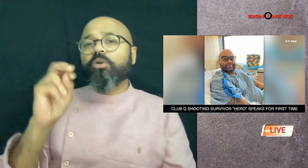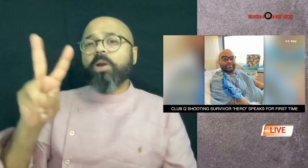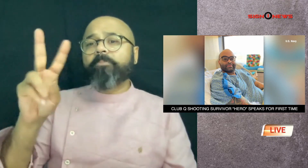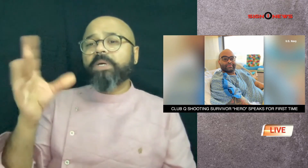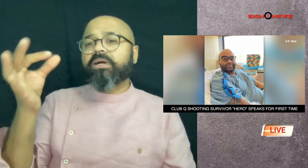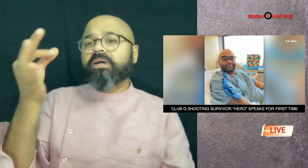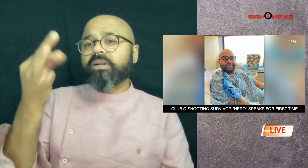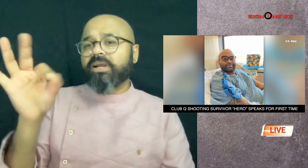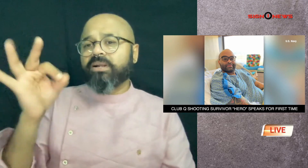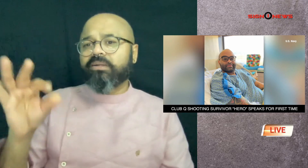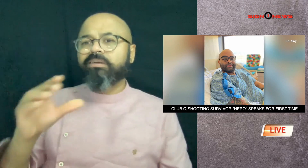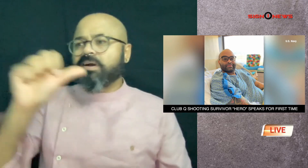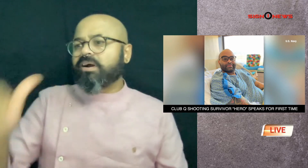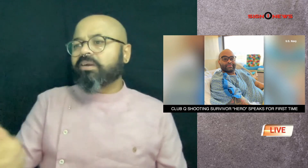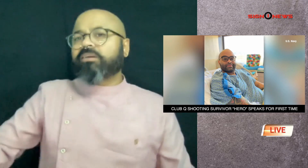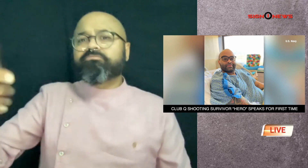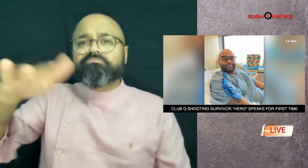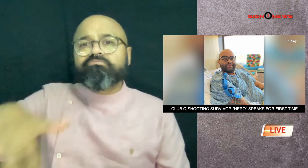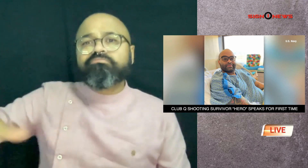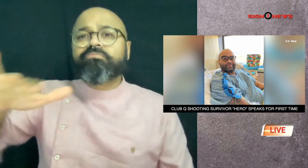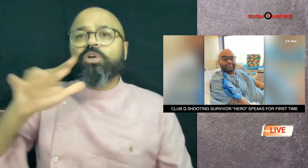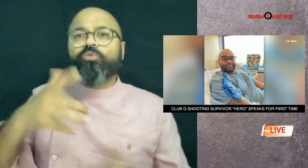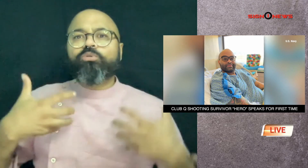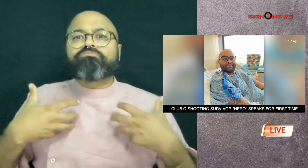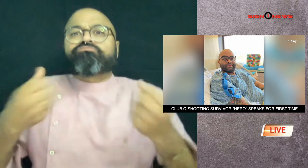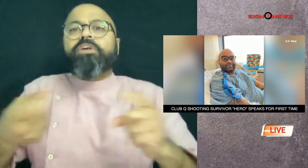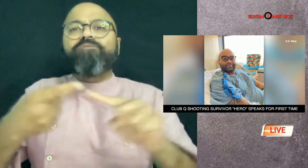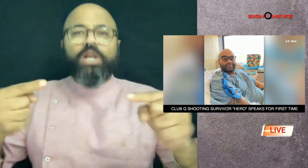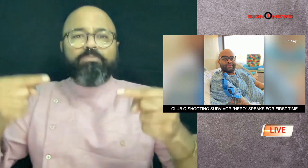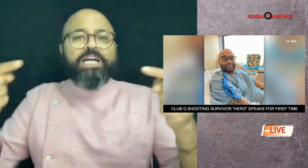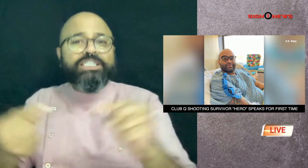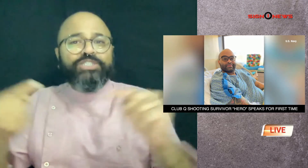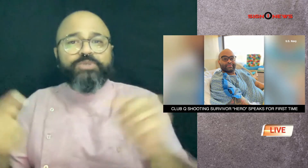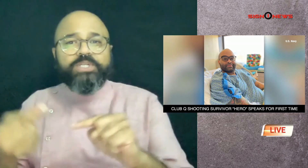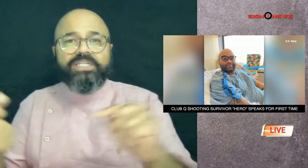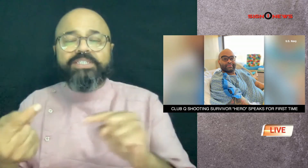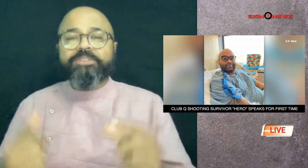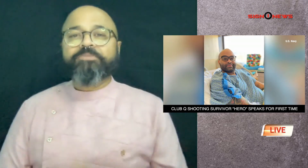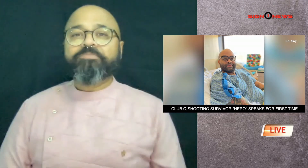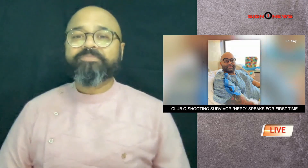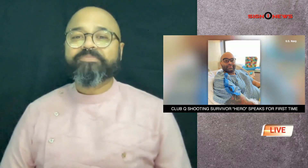we lost on November 19 and those who are still recovering from their injuries